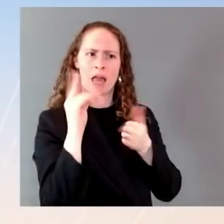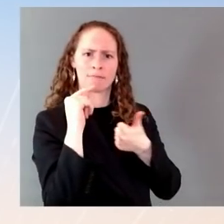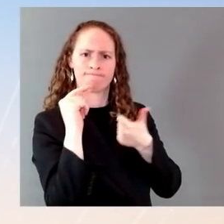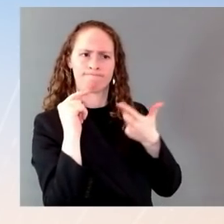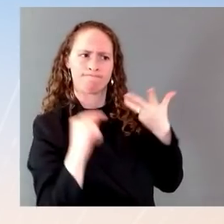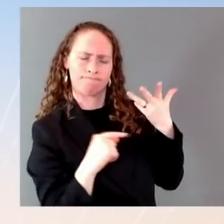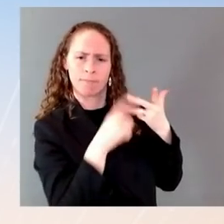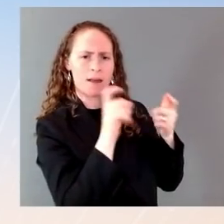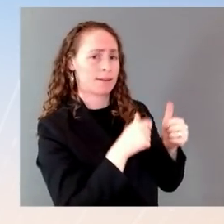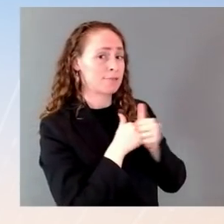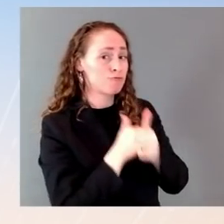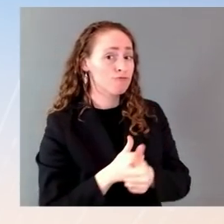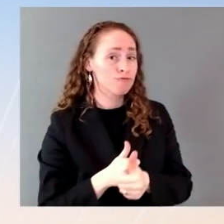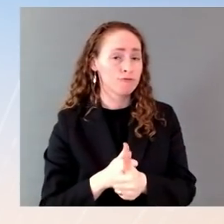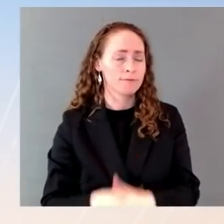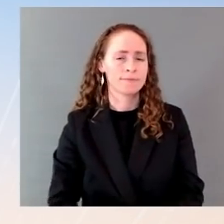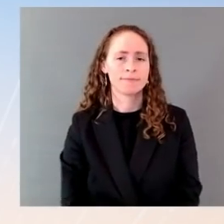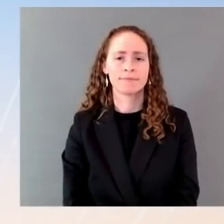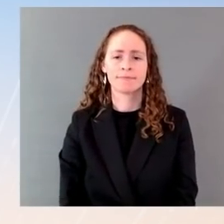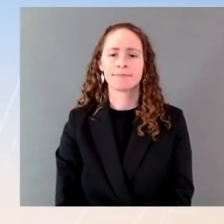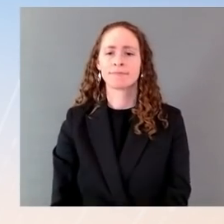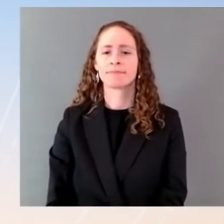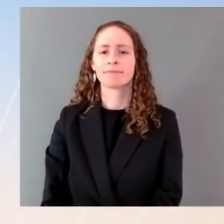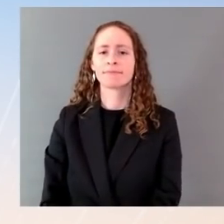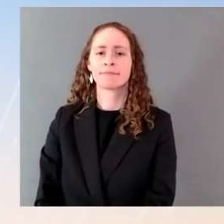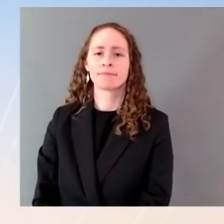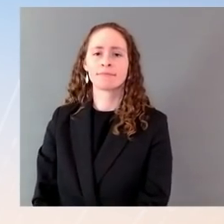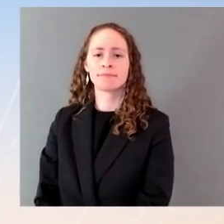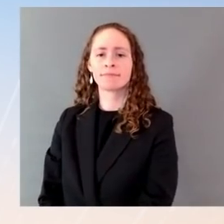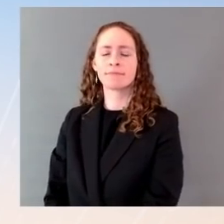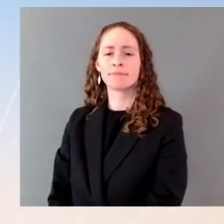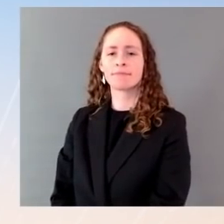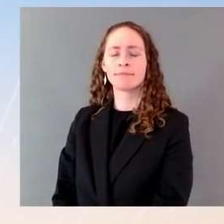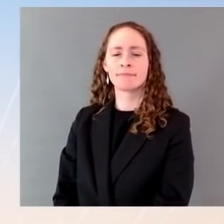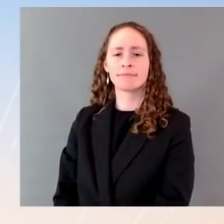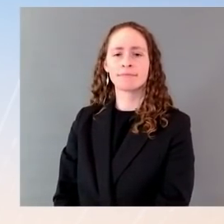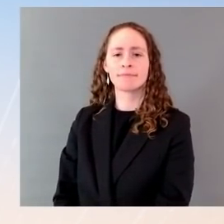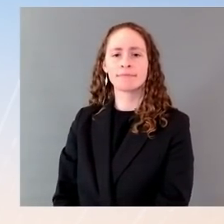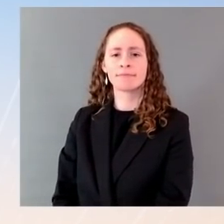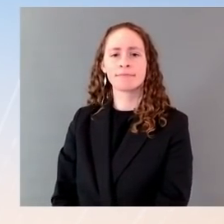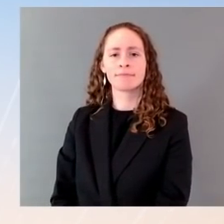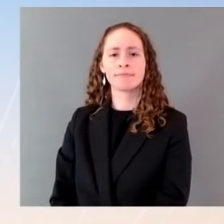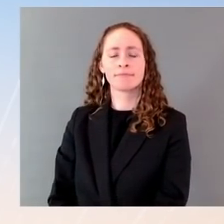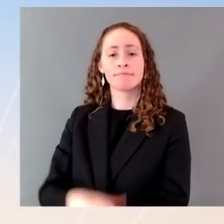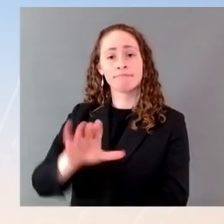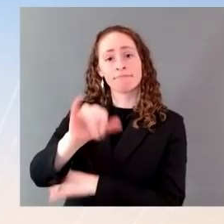And if Russia chooses to take these actions in Ukraine, he will do the same. He's not doing this to saber-rattle.